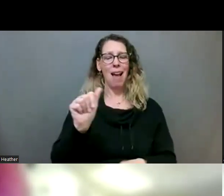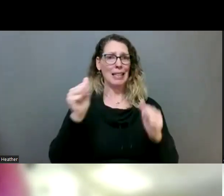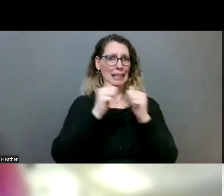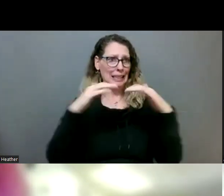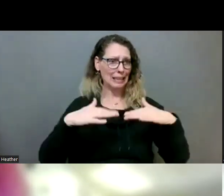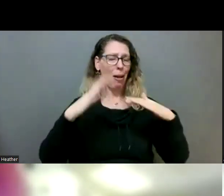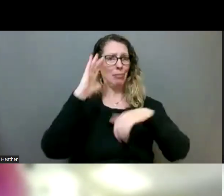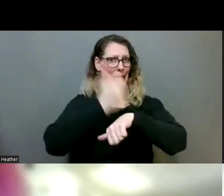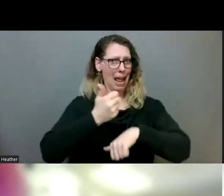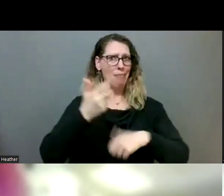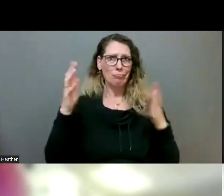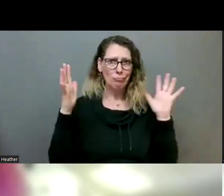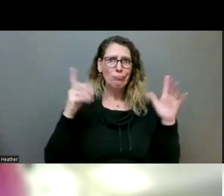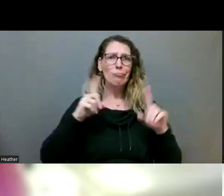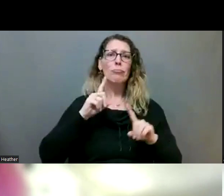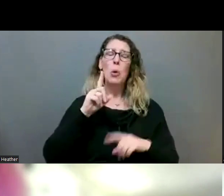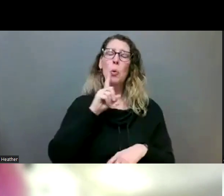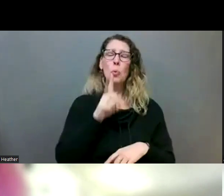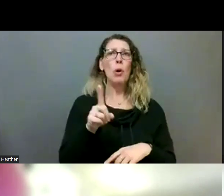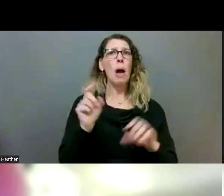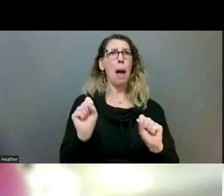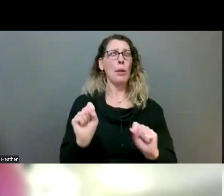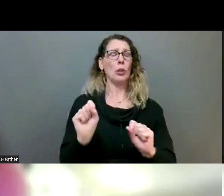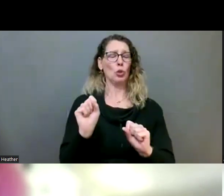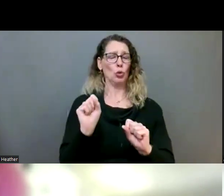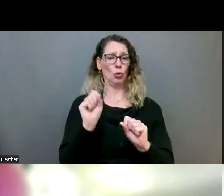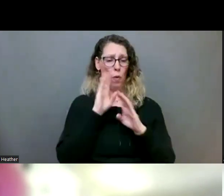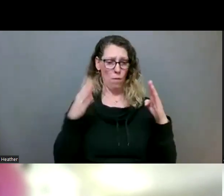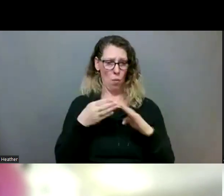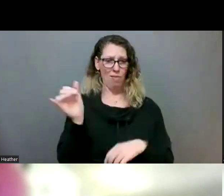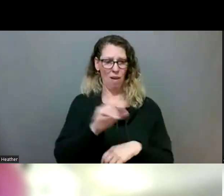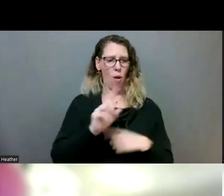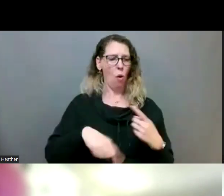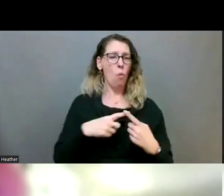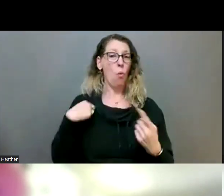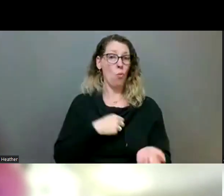so we were able to center ourselves on that as we came back and we had already